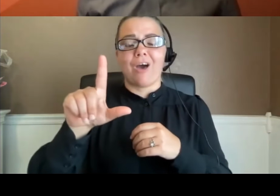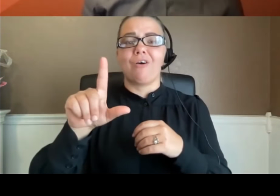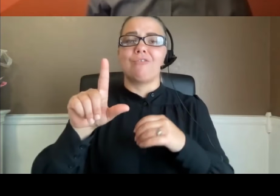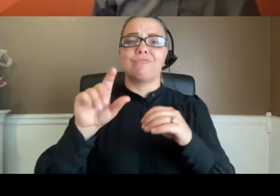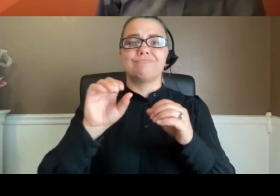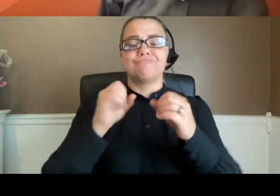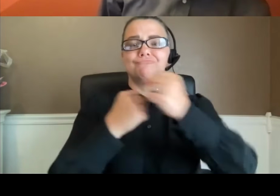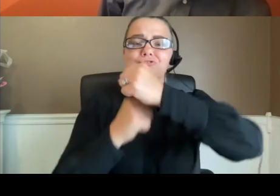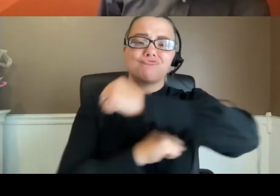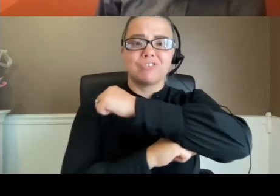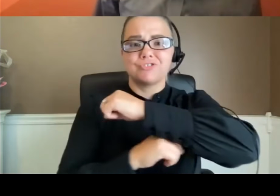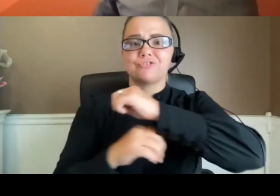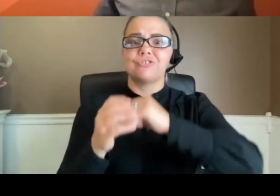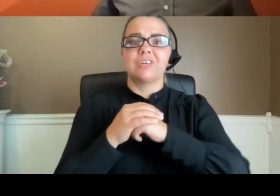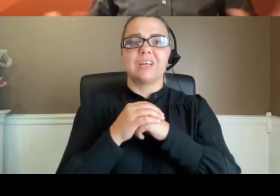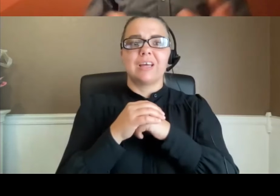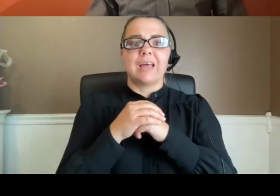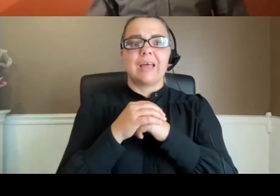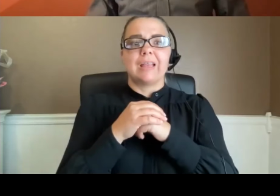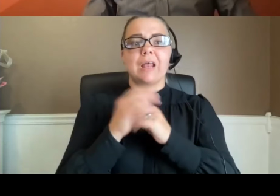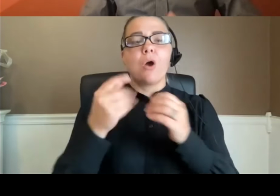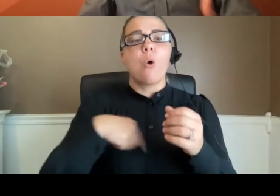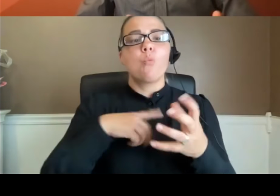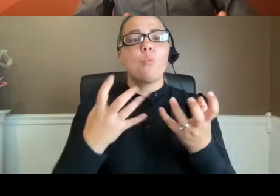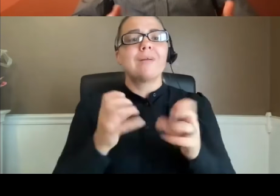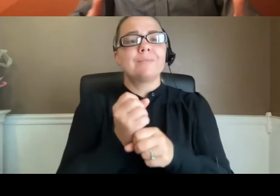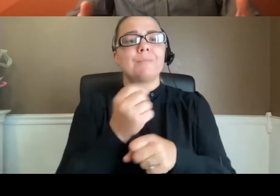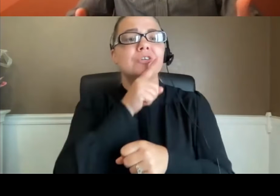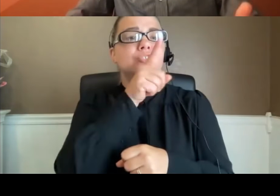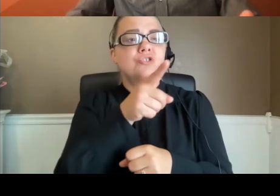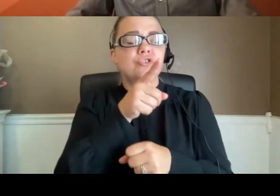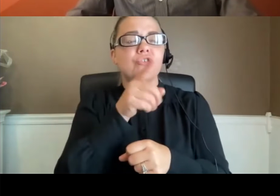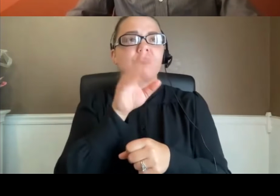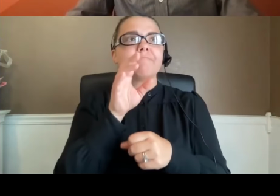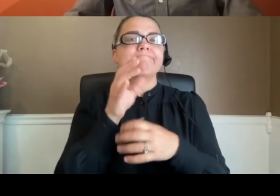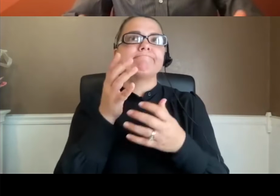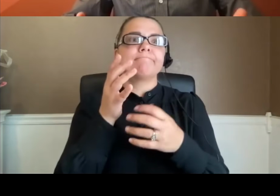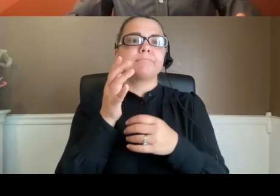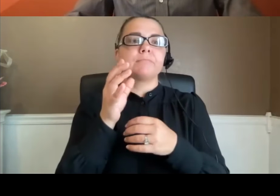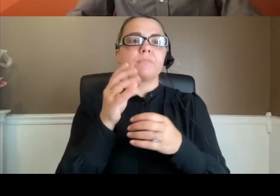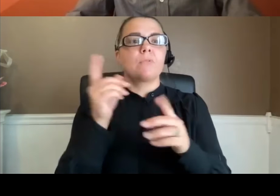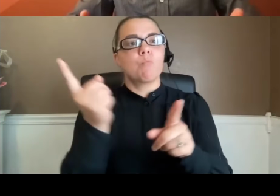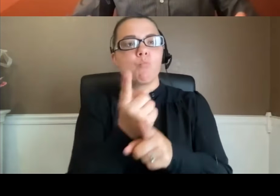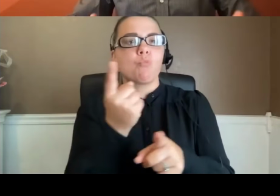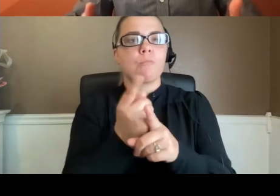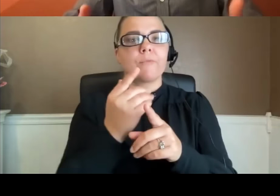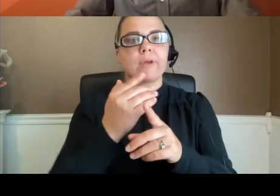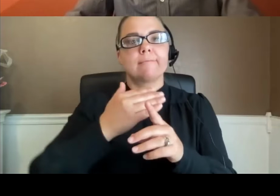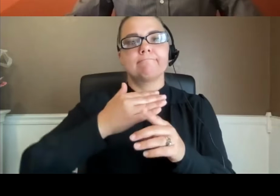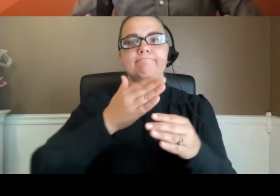talking about data visualizations. We want to make sure that the appropriate levels of